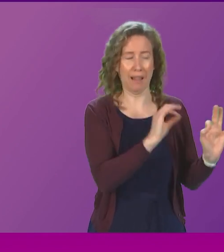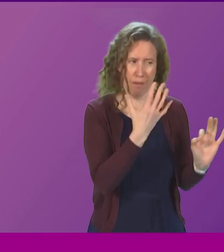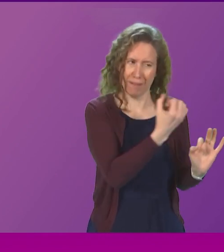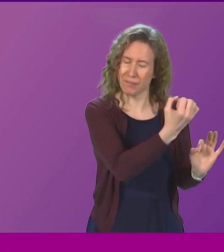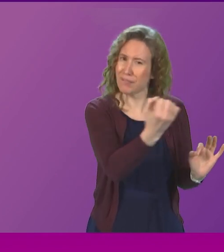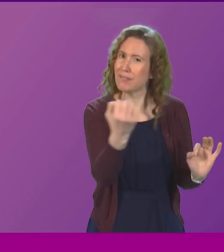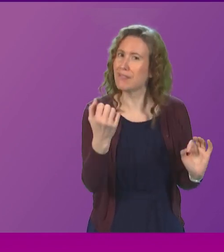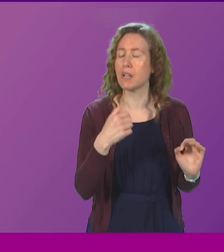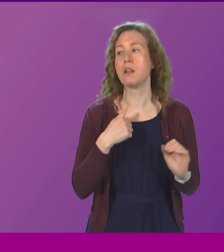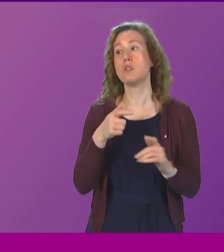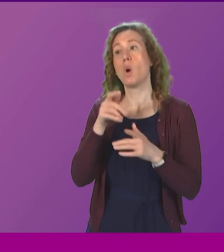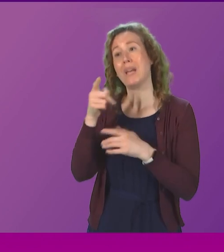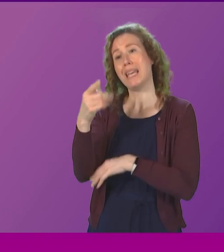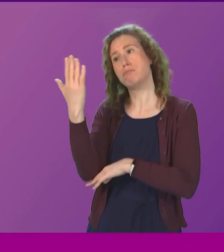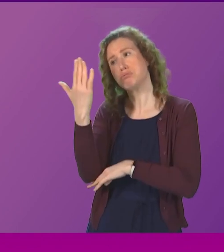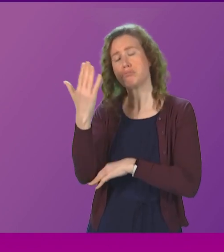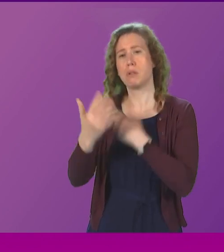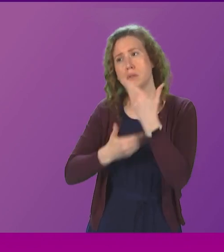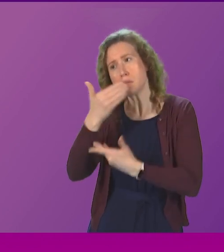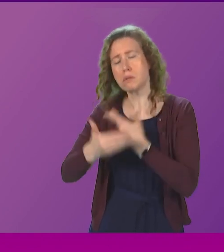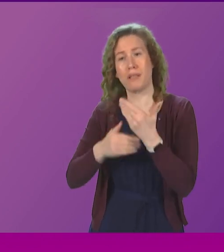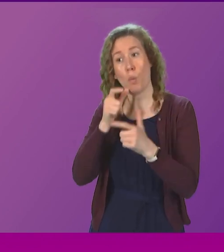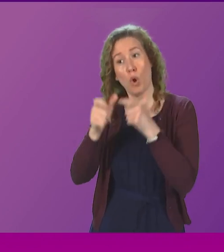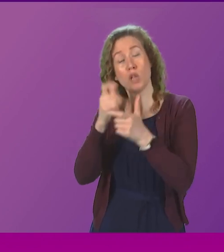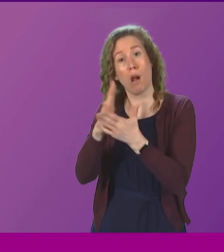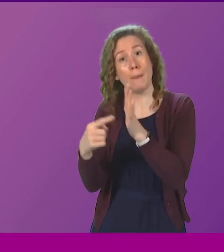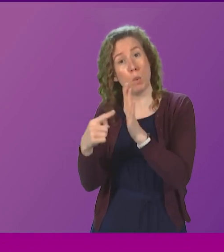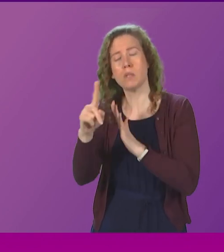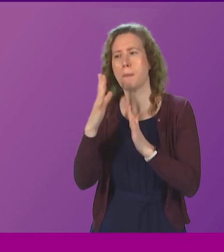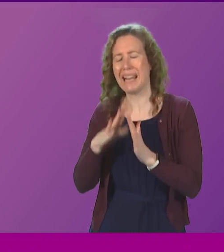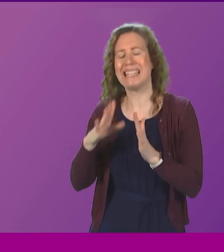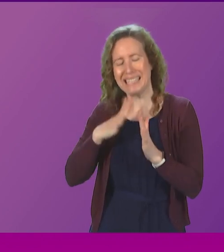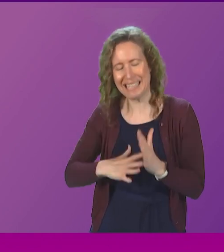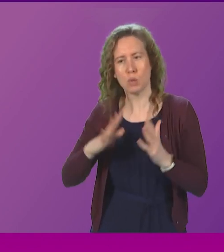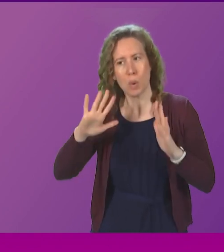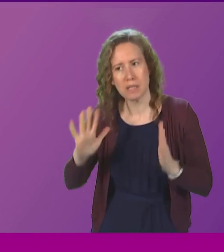The statement must inspire action, and as the First Minister has said, that is a responsibility